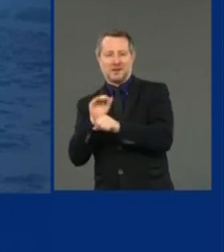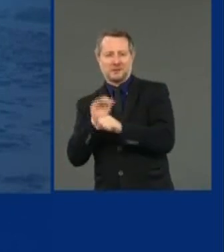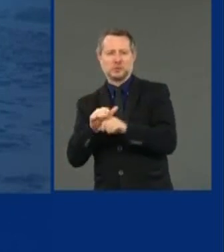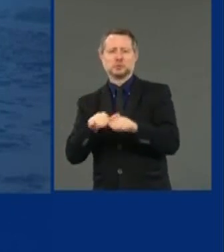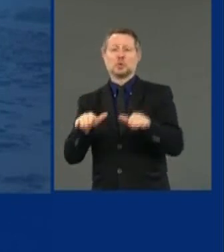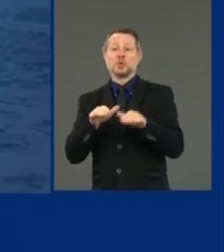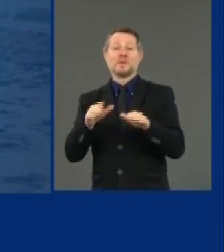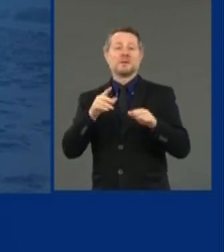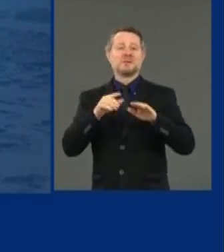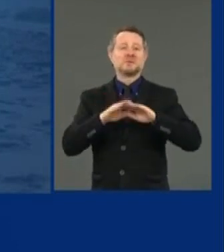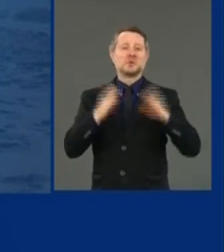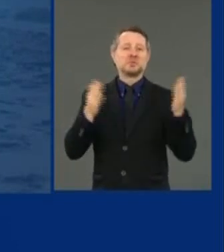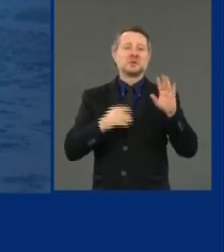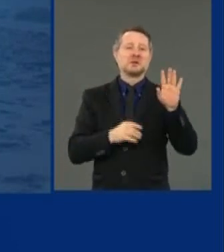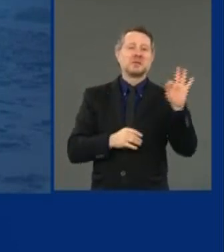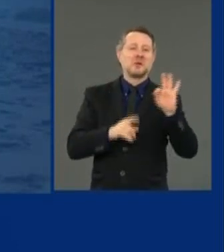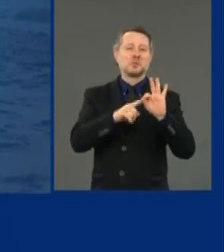00 P.M., SWIMMING